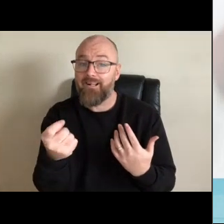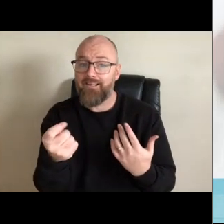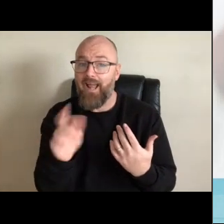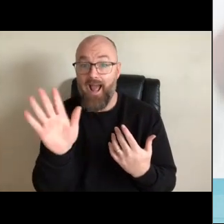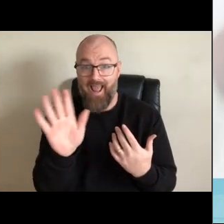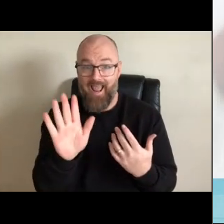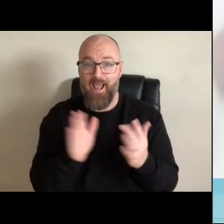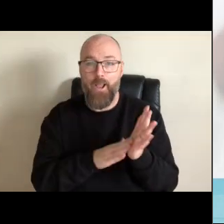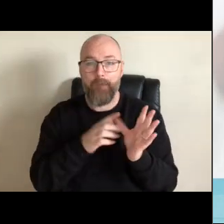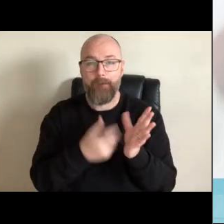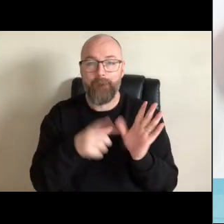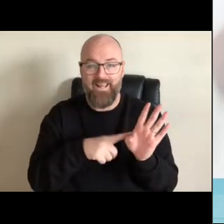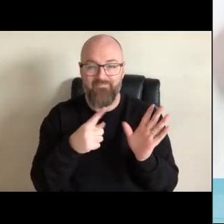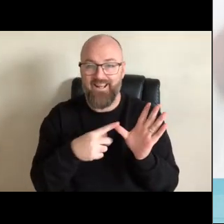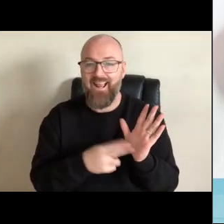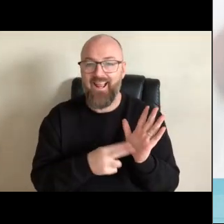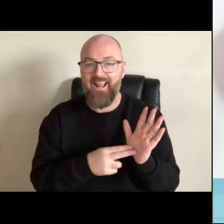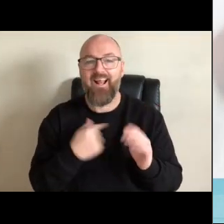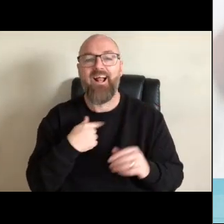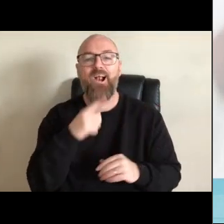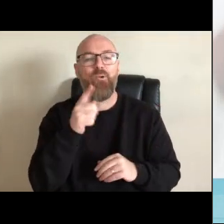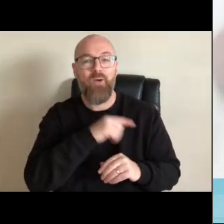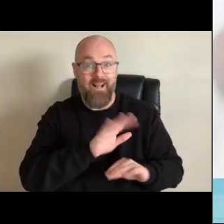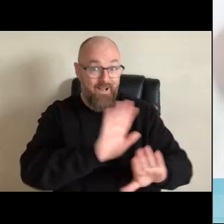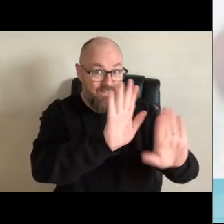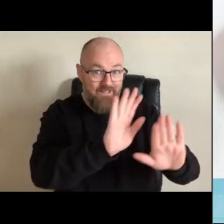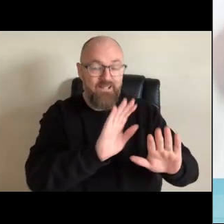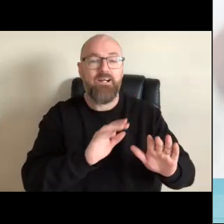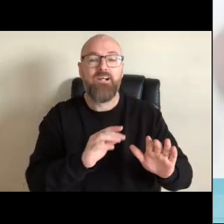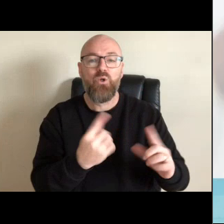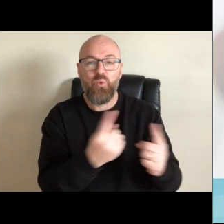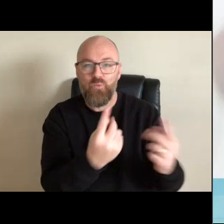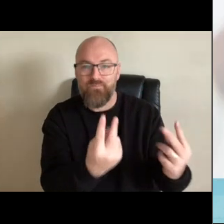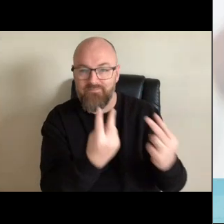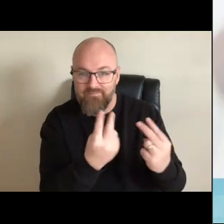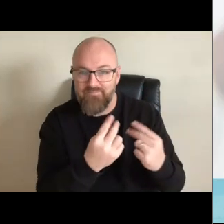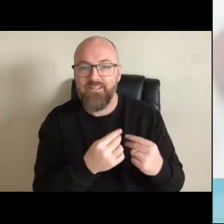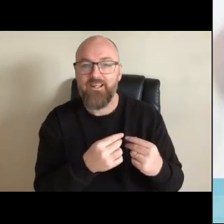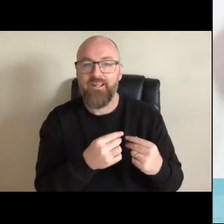our family law duty lawyer service for those of you who um are going to be potentially referring